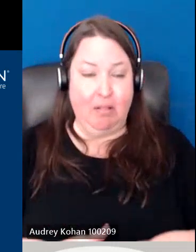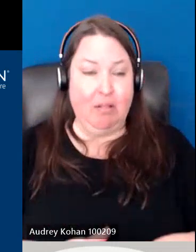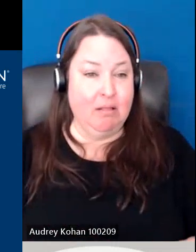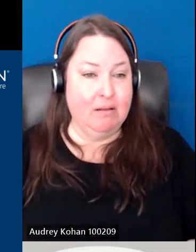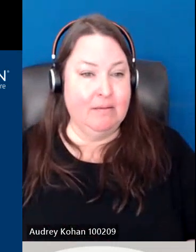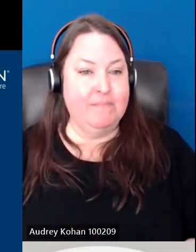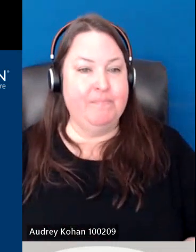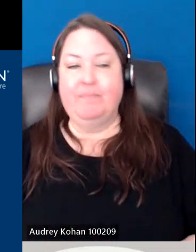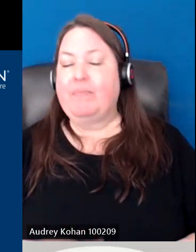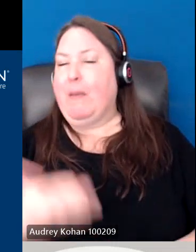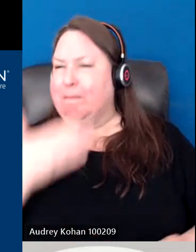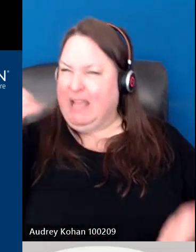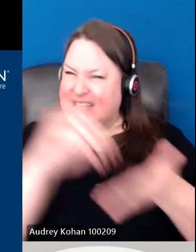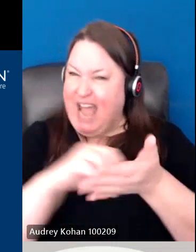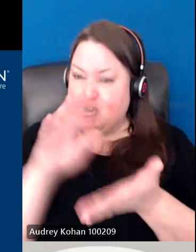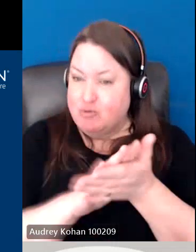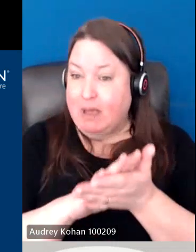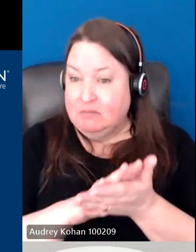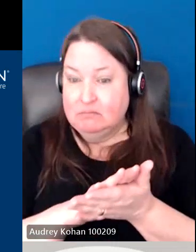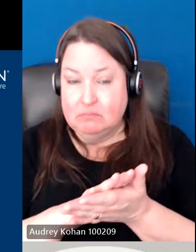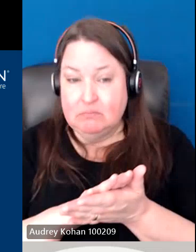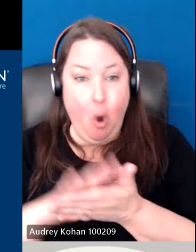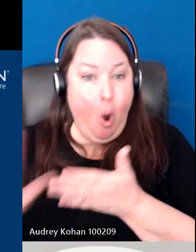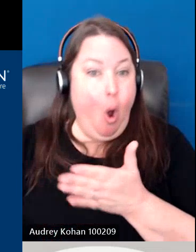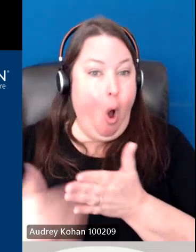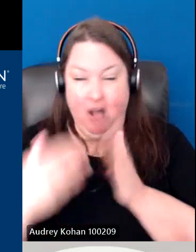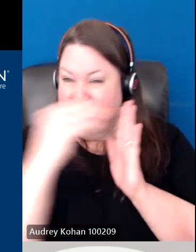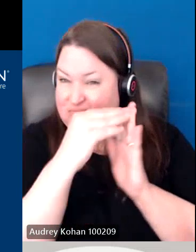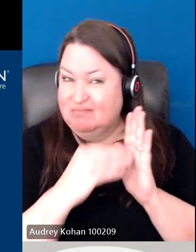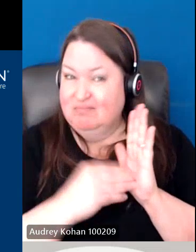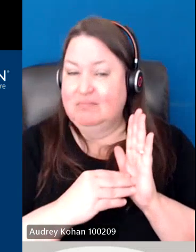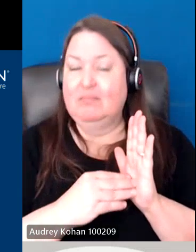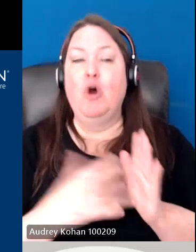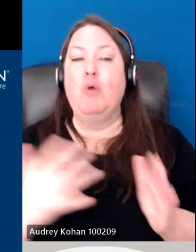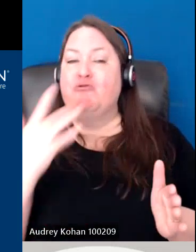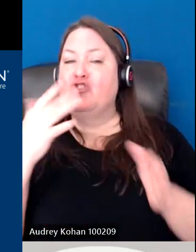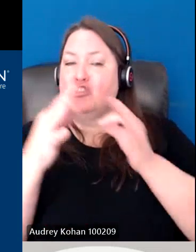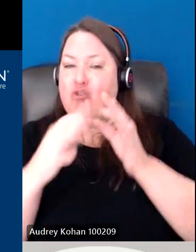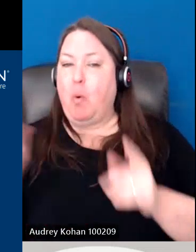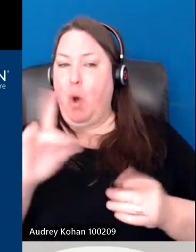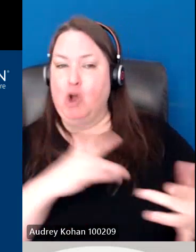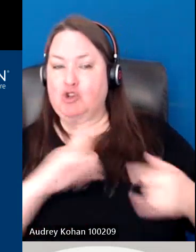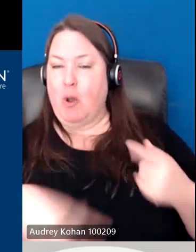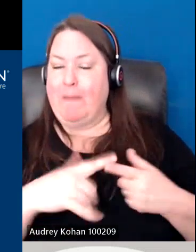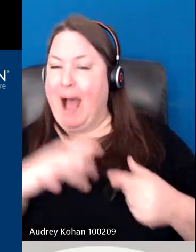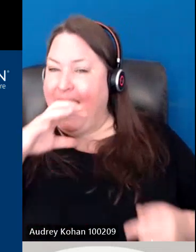best document all this preferred interpreters when there are concerns about confidentiality